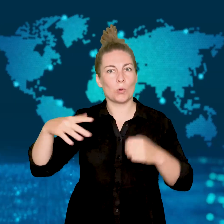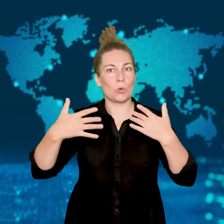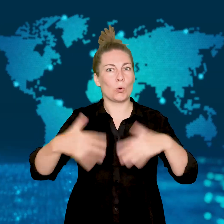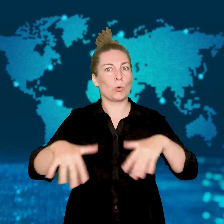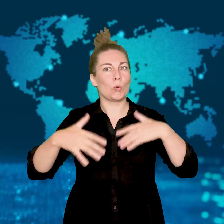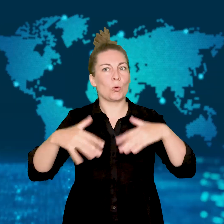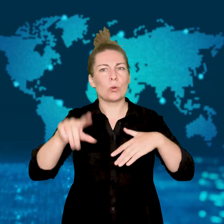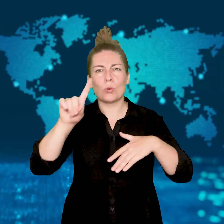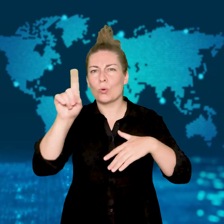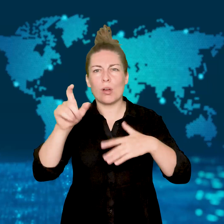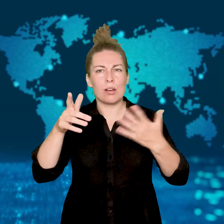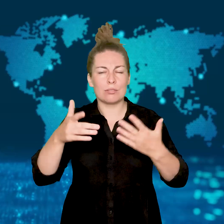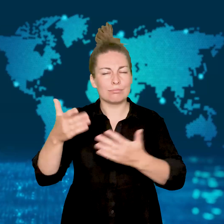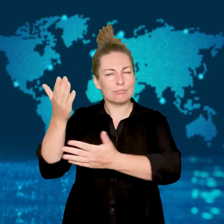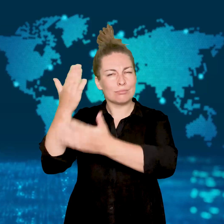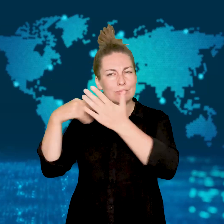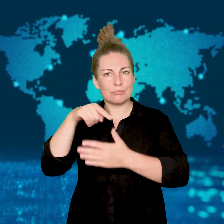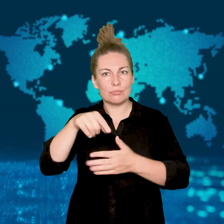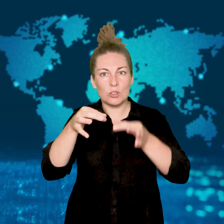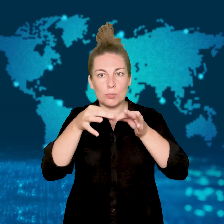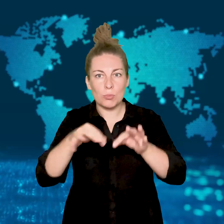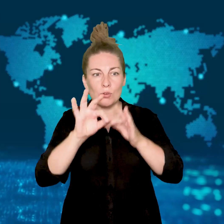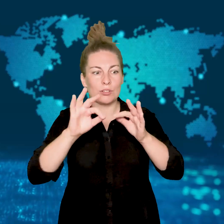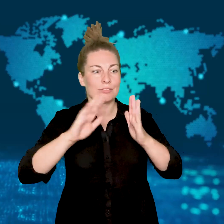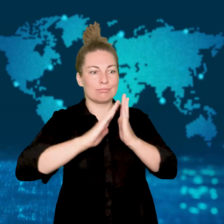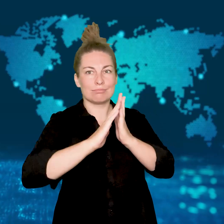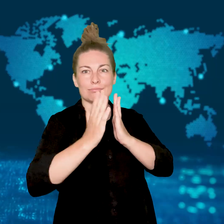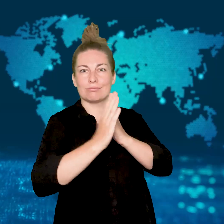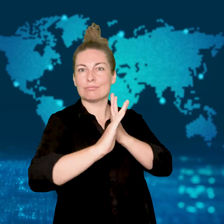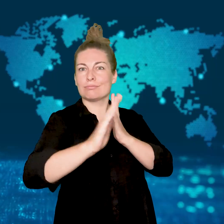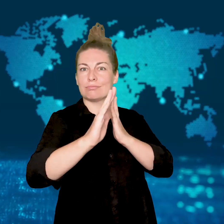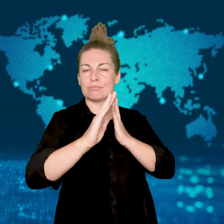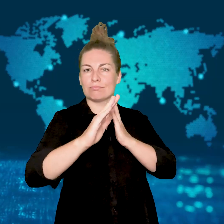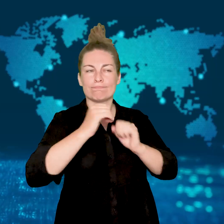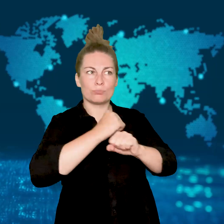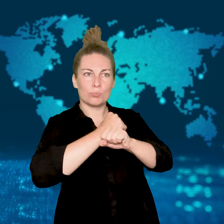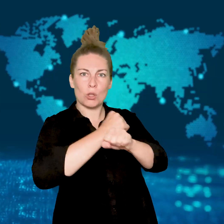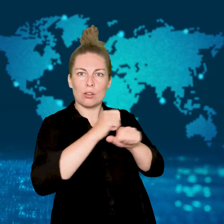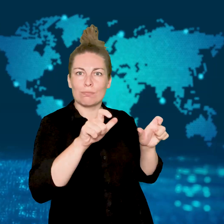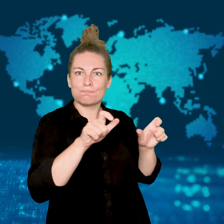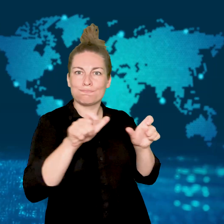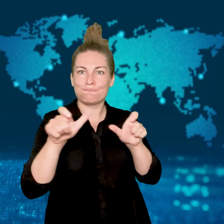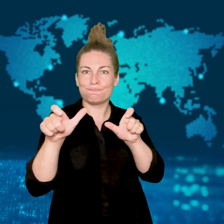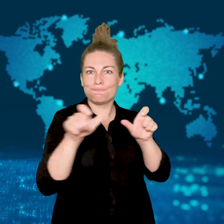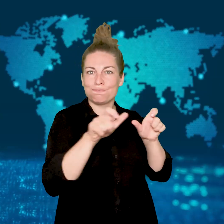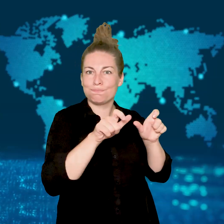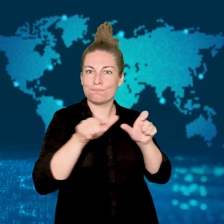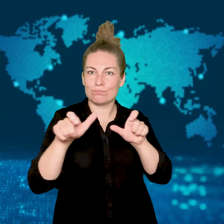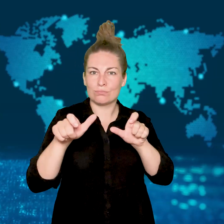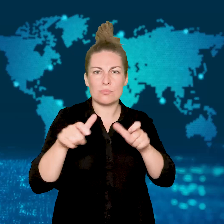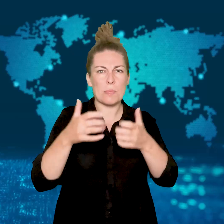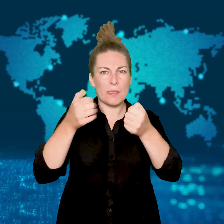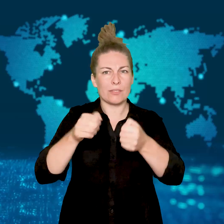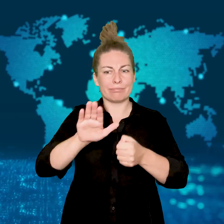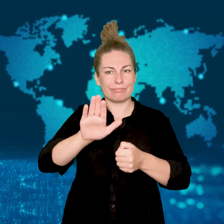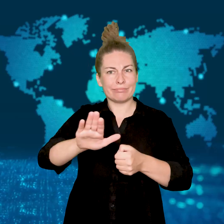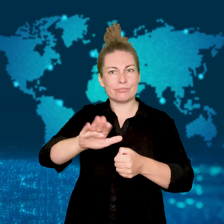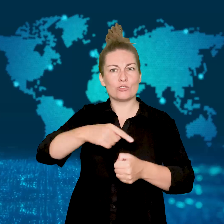The Great Wall is over 20,000 kilometers long.